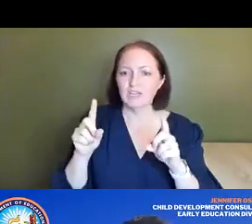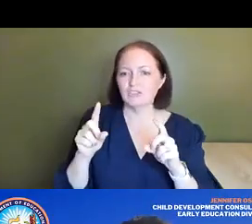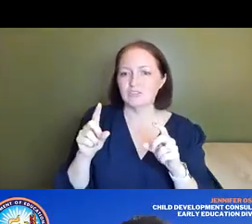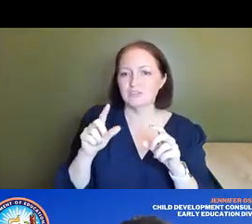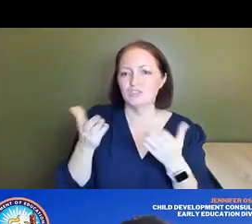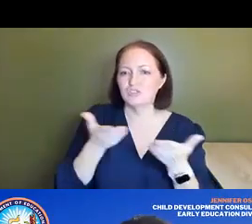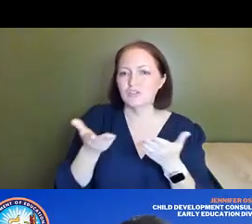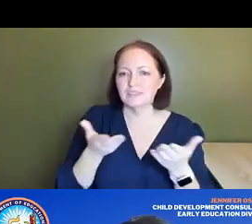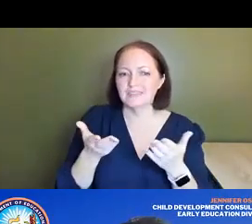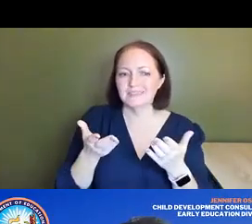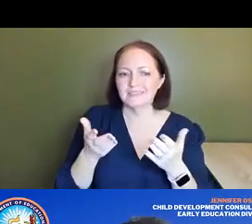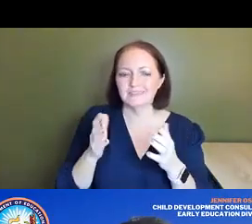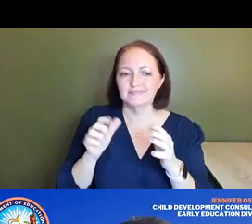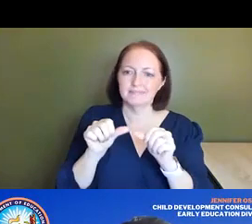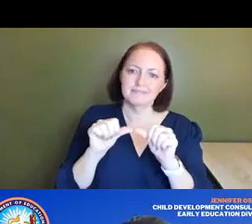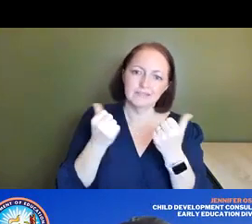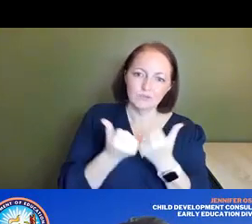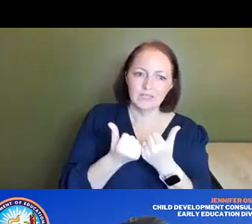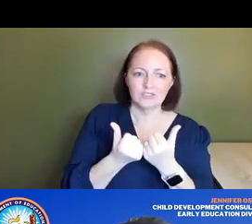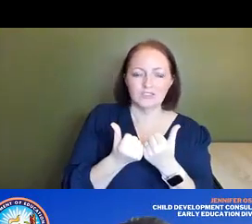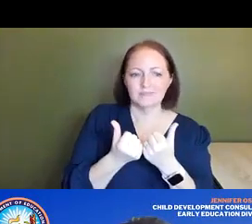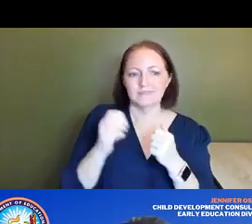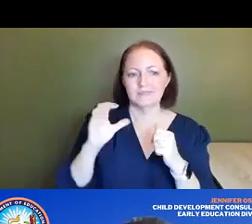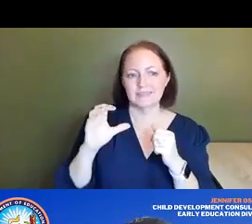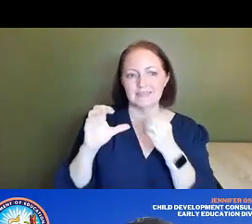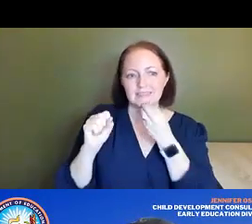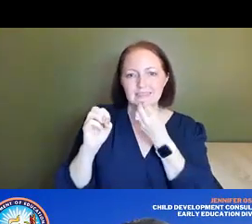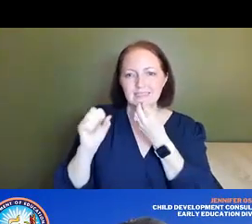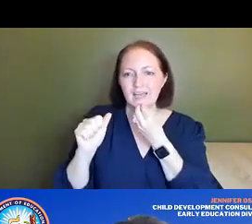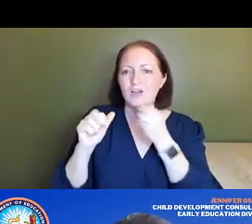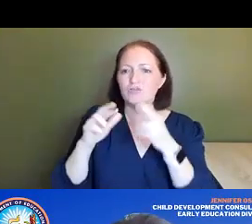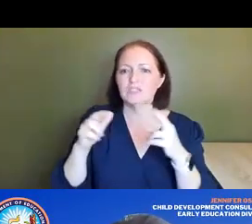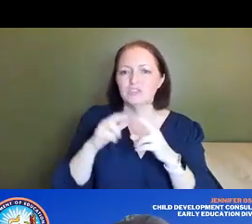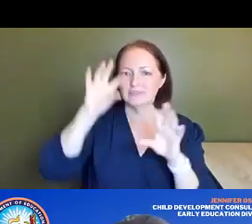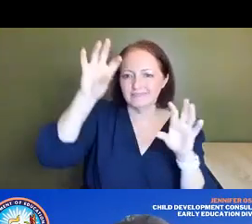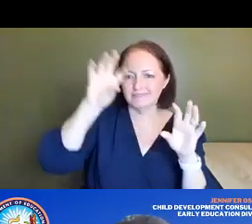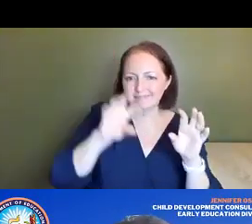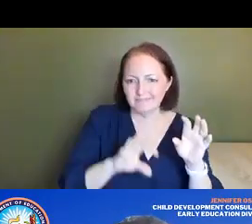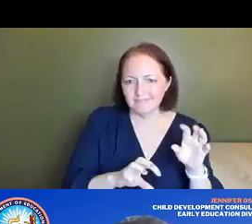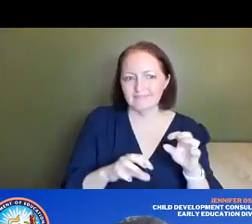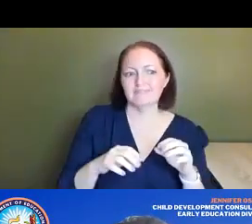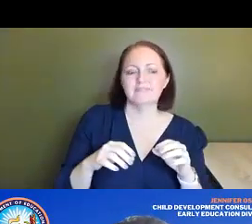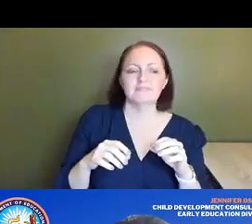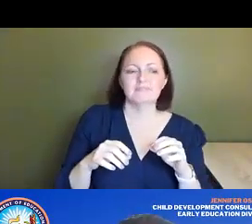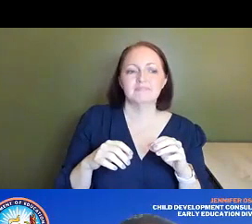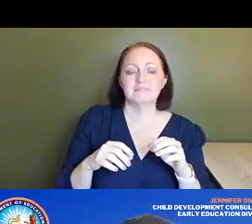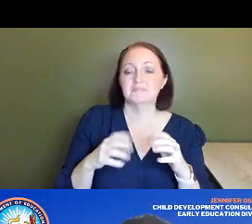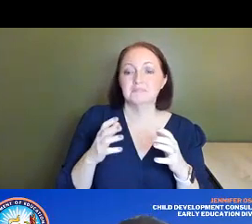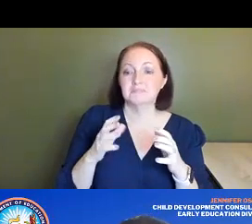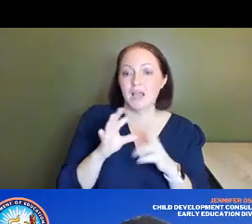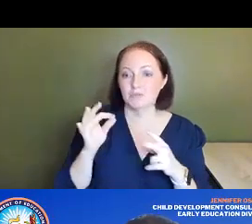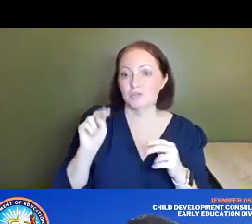Association or CCESA Regions. So considering those the options are: Northern California